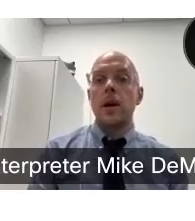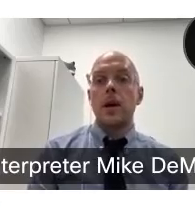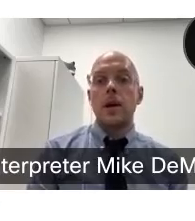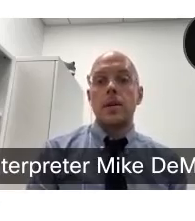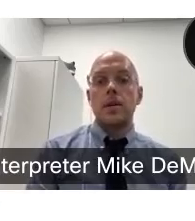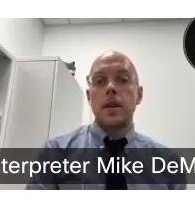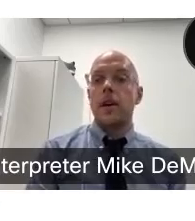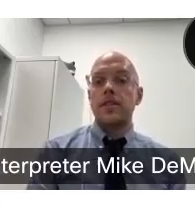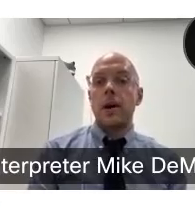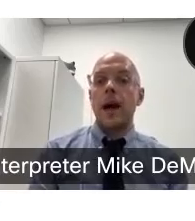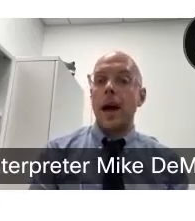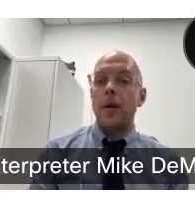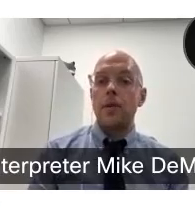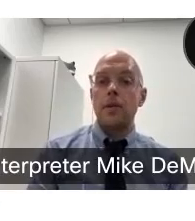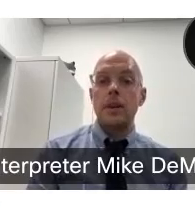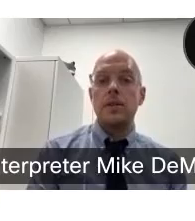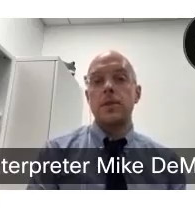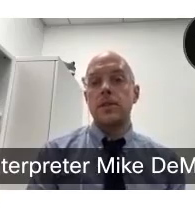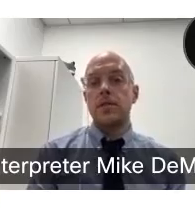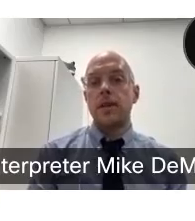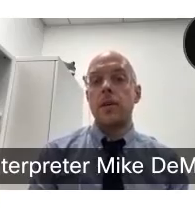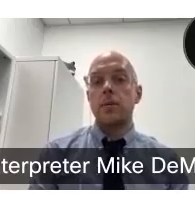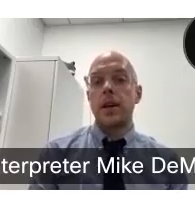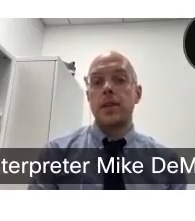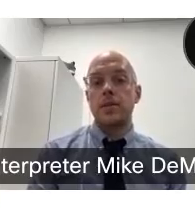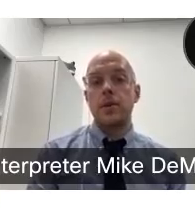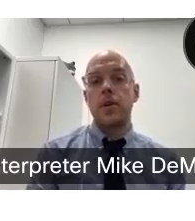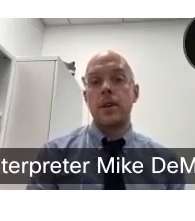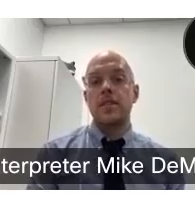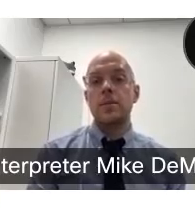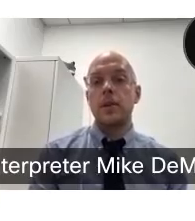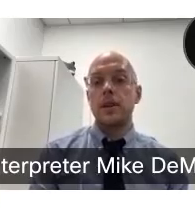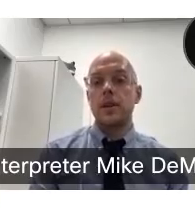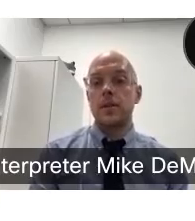that talks about how individuals can file complaints regarding accessibility issues